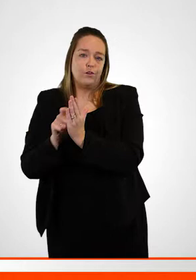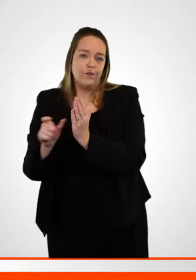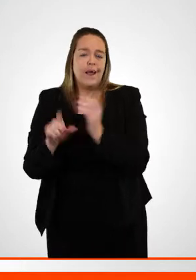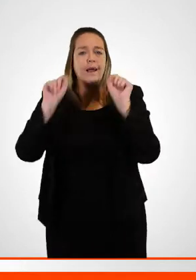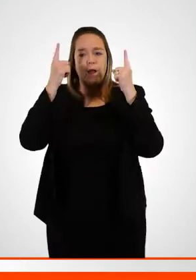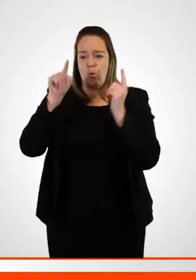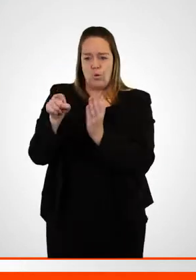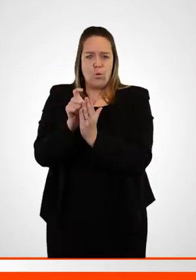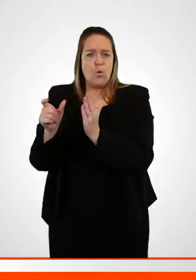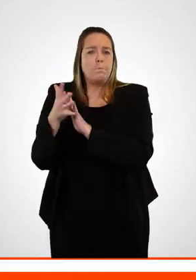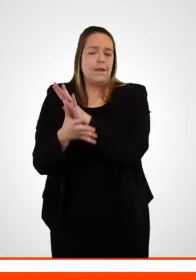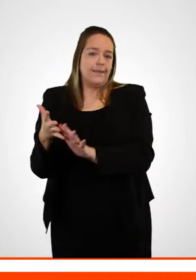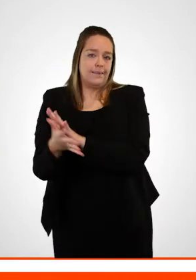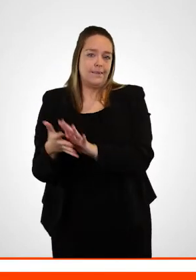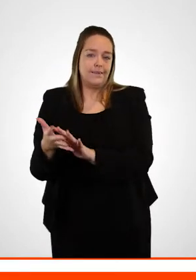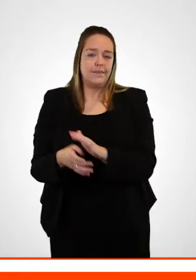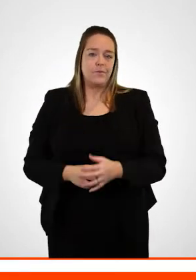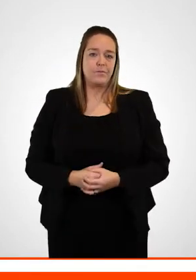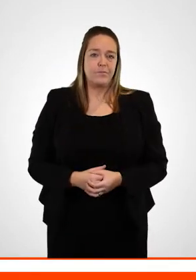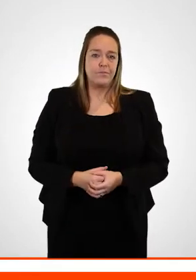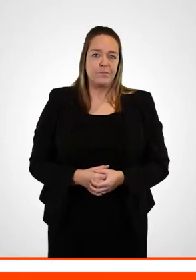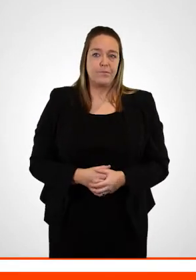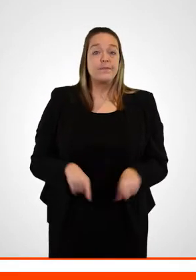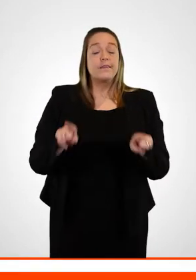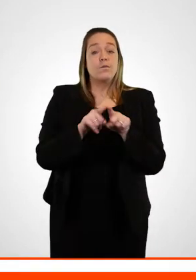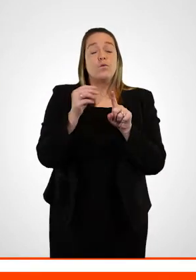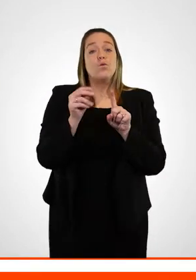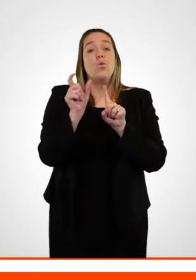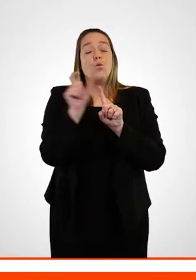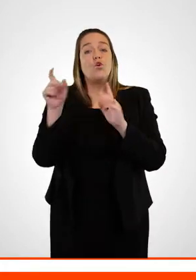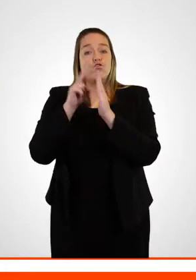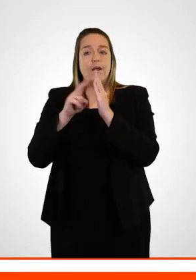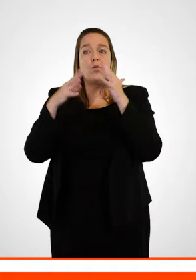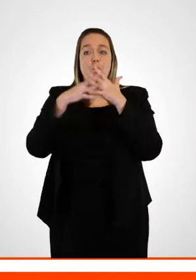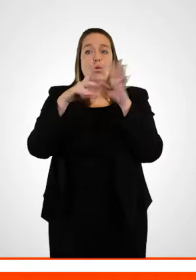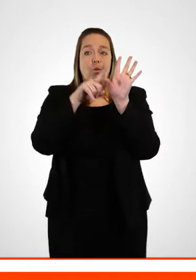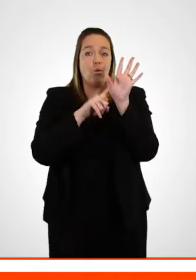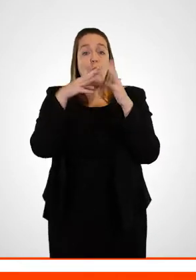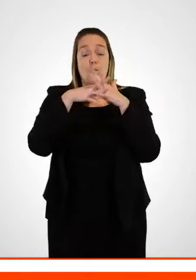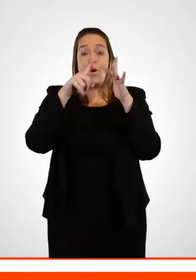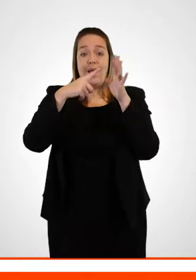and you're going to understand the meaning of the words. Similarly, in terms of word reading, so the WIAT word reading subtest,